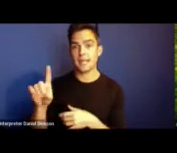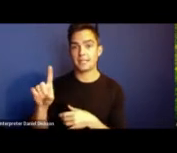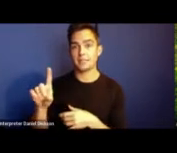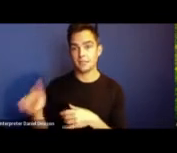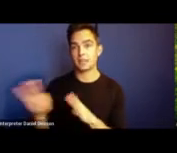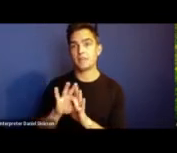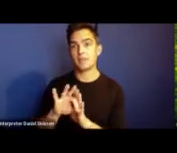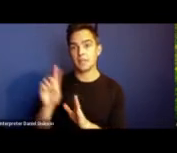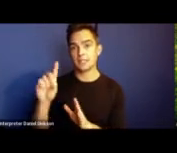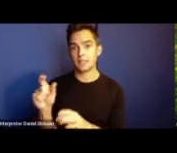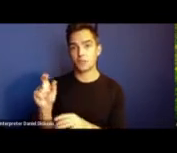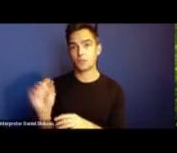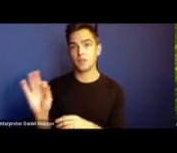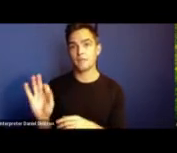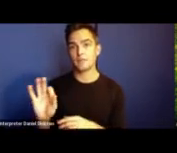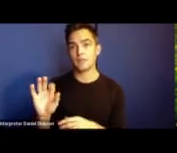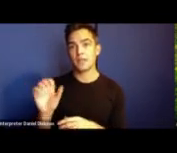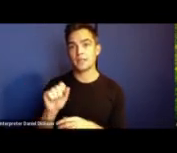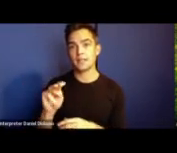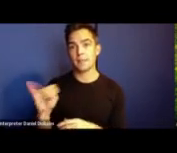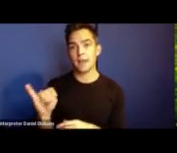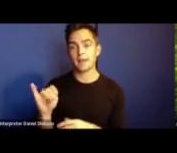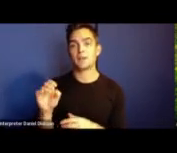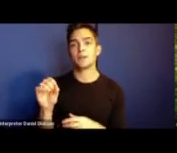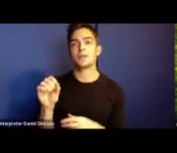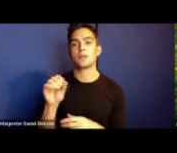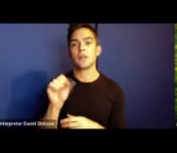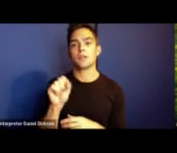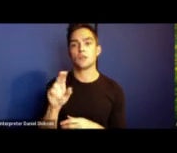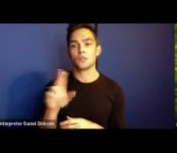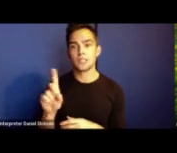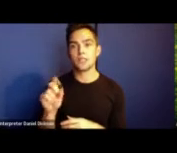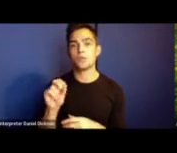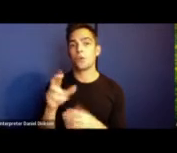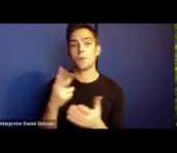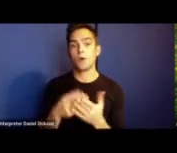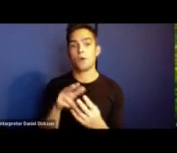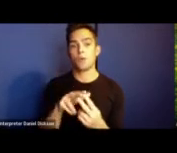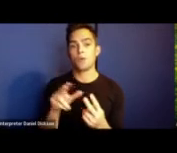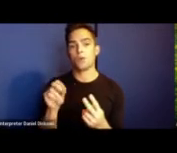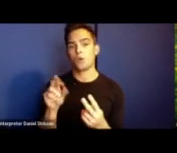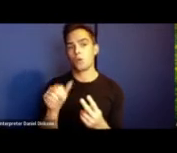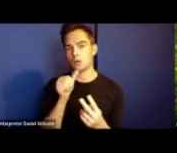diagnosis of either smi or su D or both, or neither. And then we